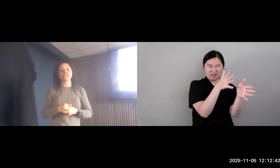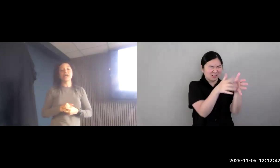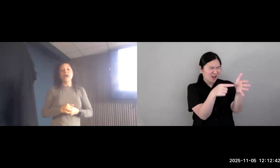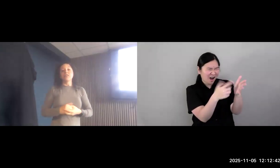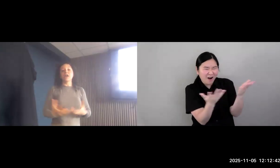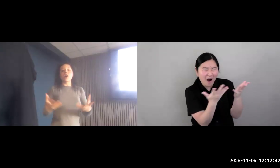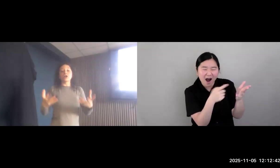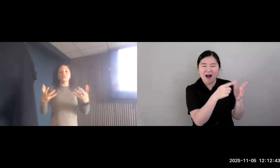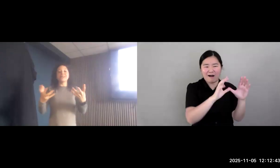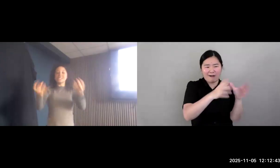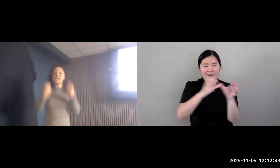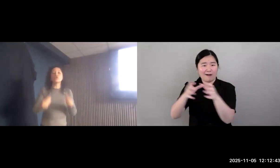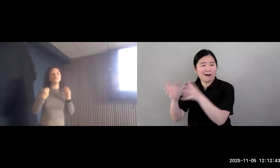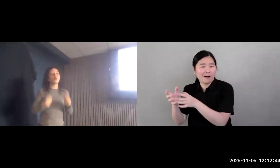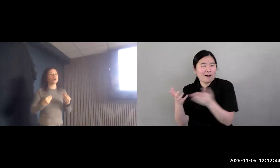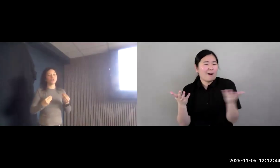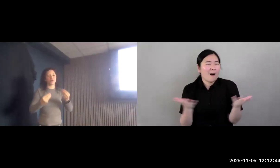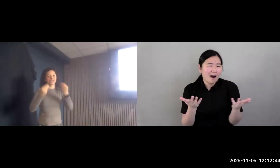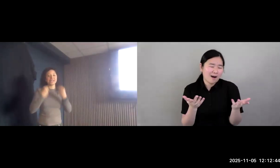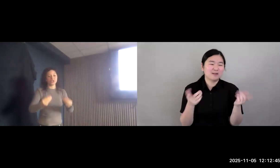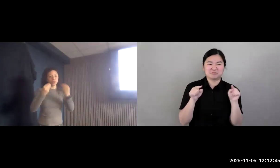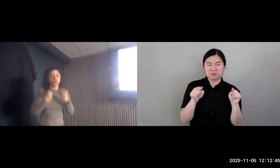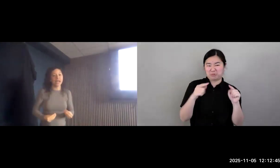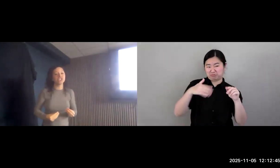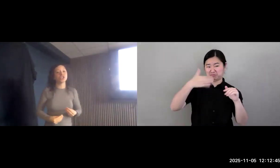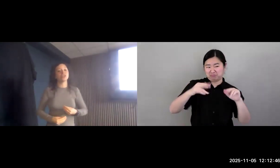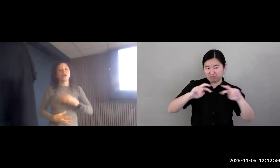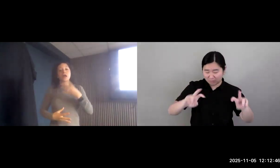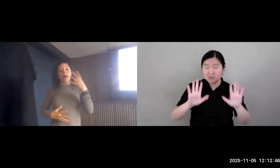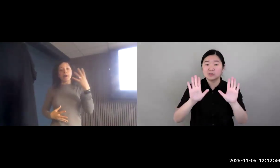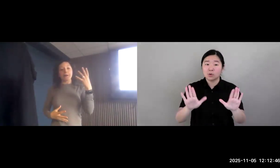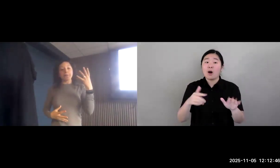They are an integral part of our daily communication.